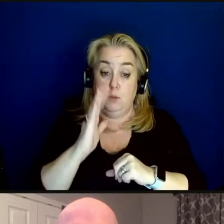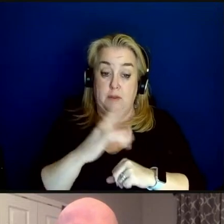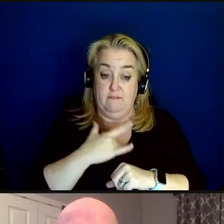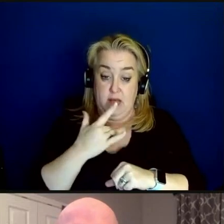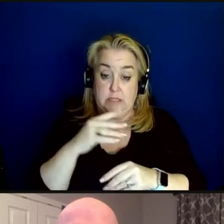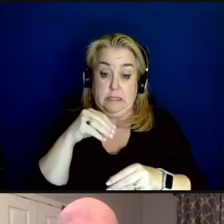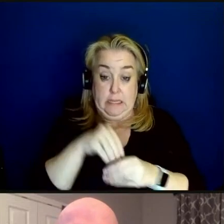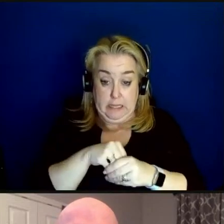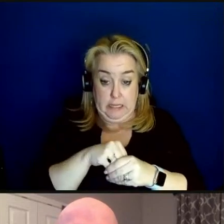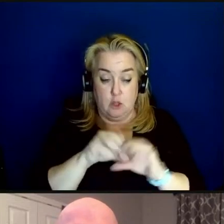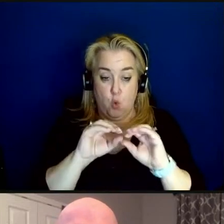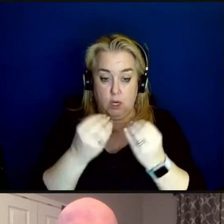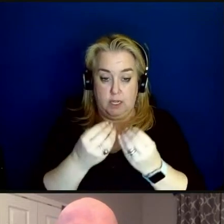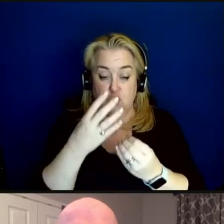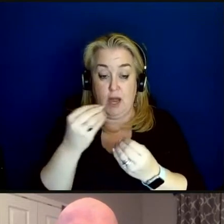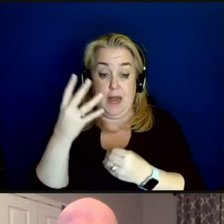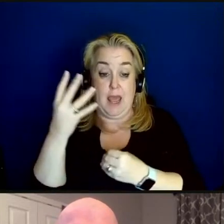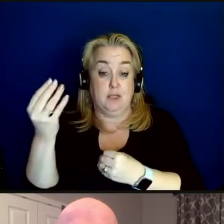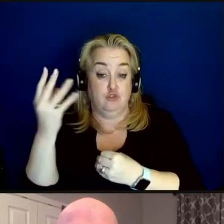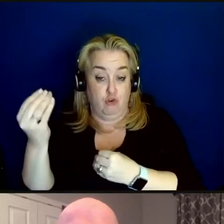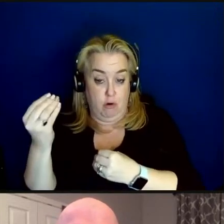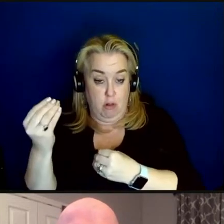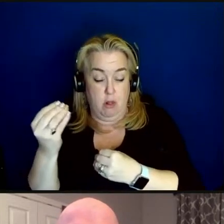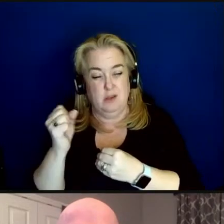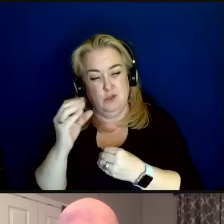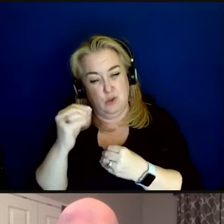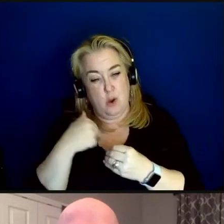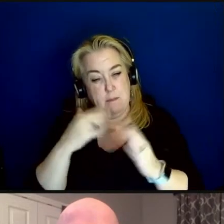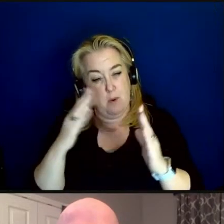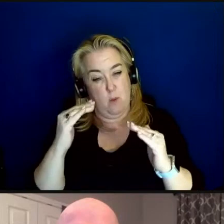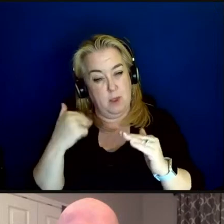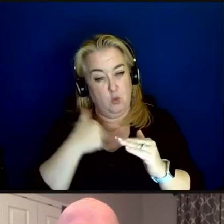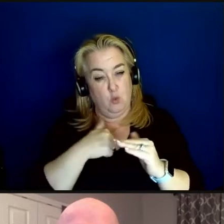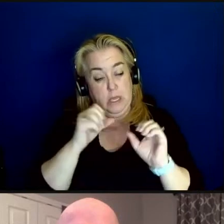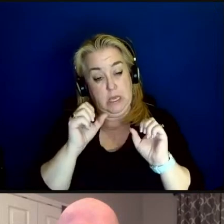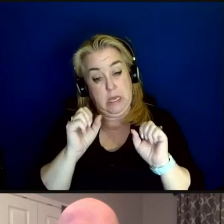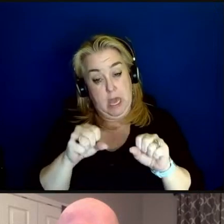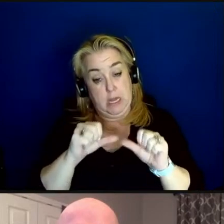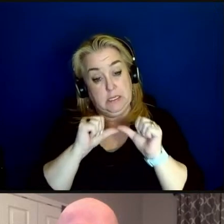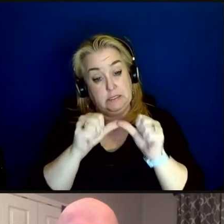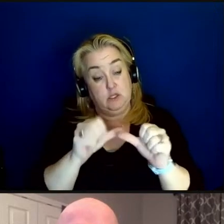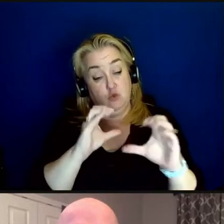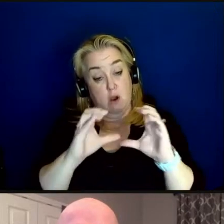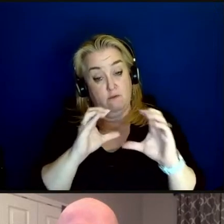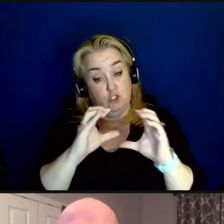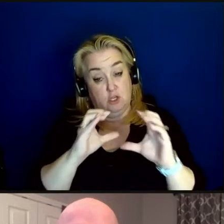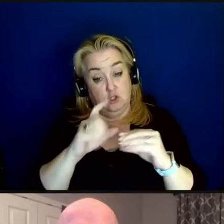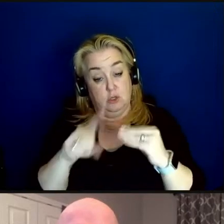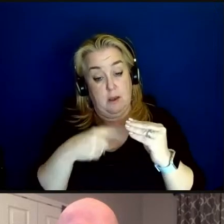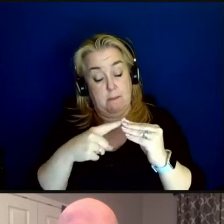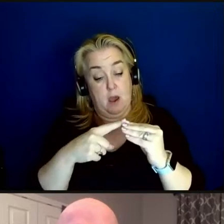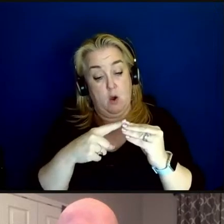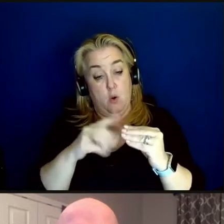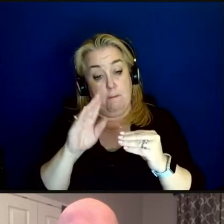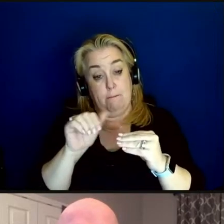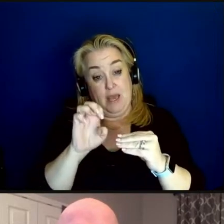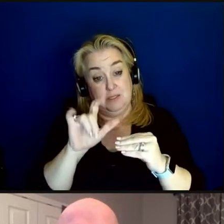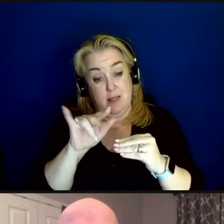PERCENT OF THAT REDUCTION IS PEOPLE.